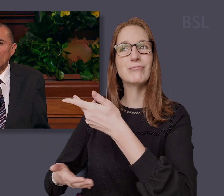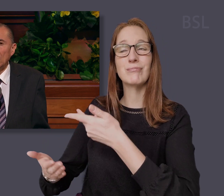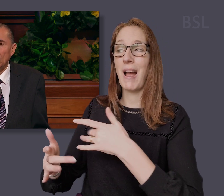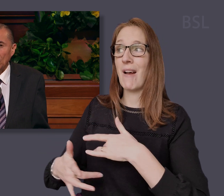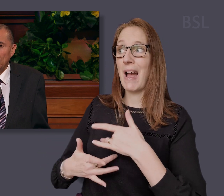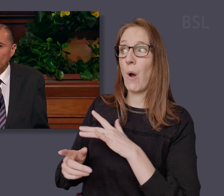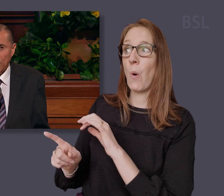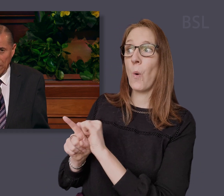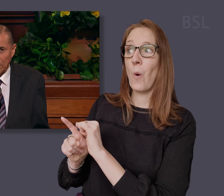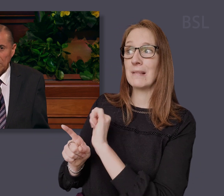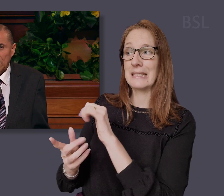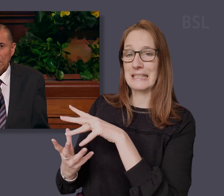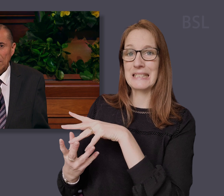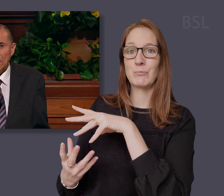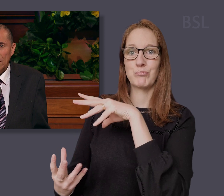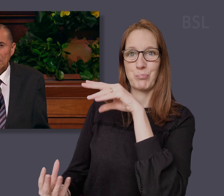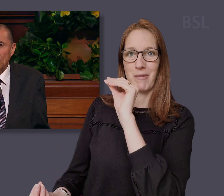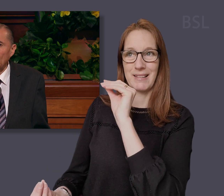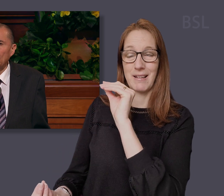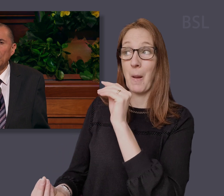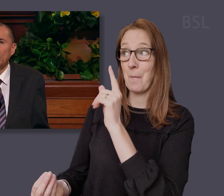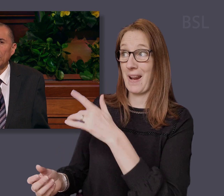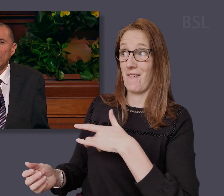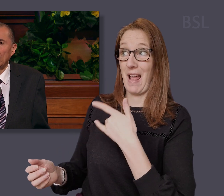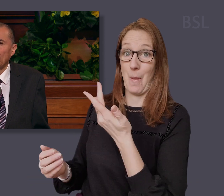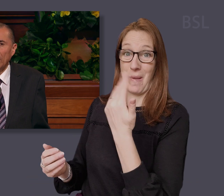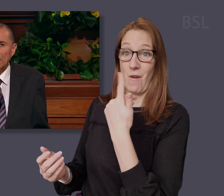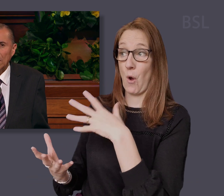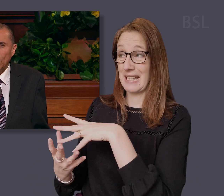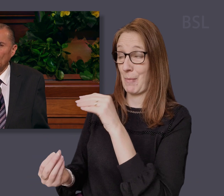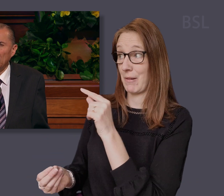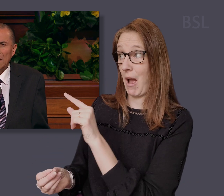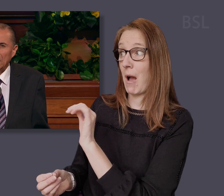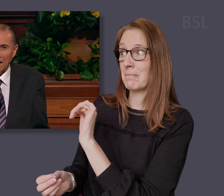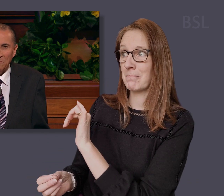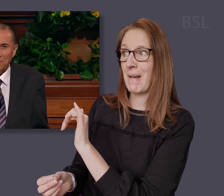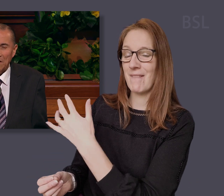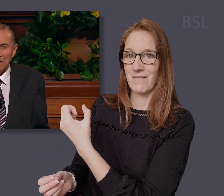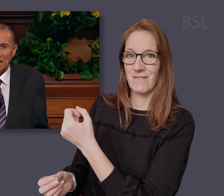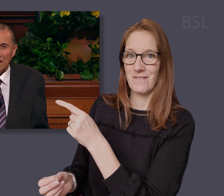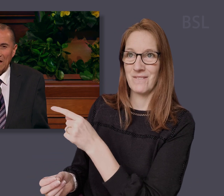and the same spirit he had felt so many times